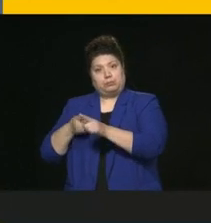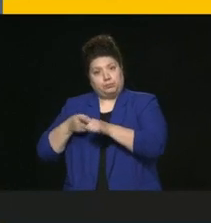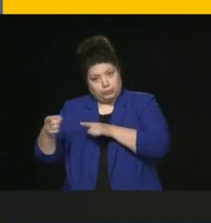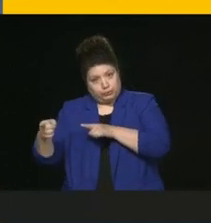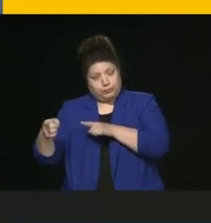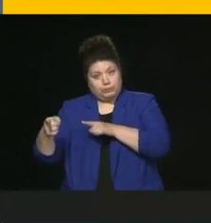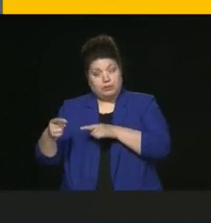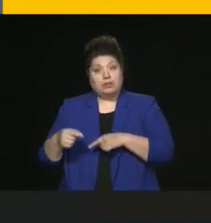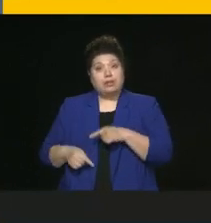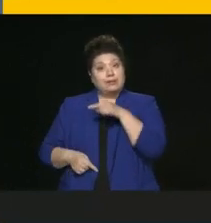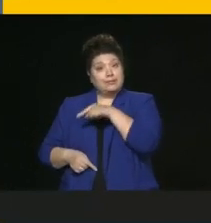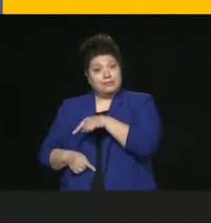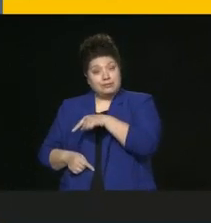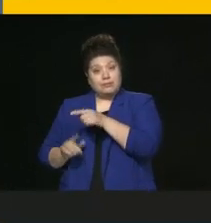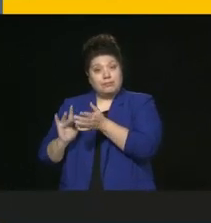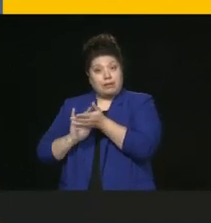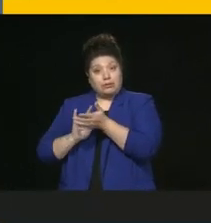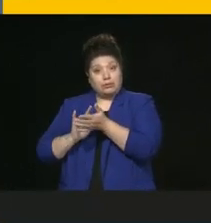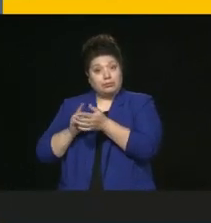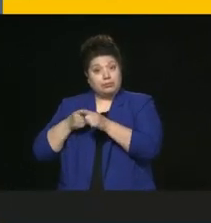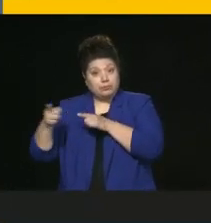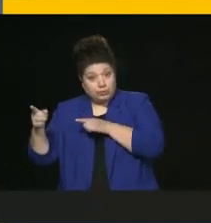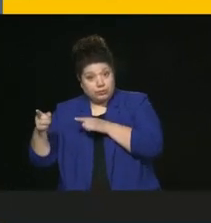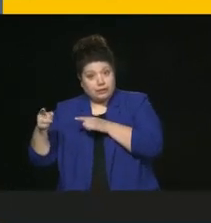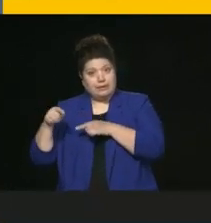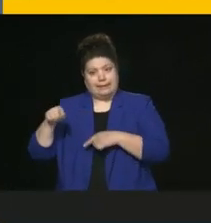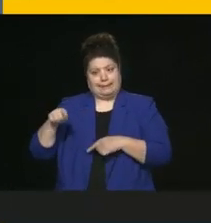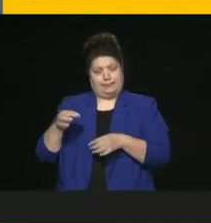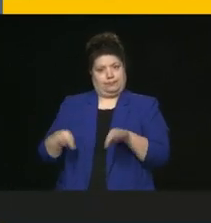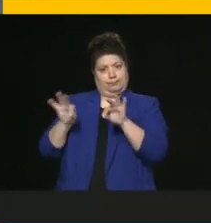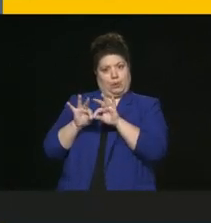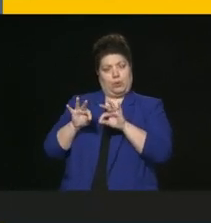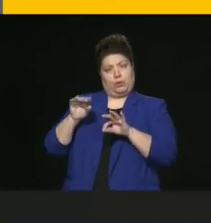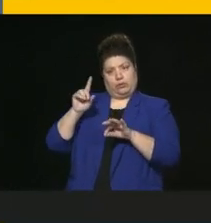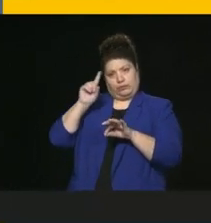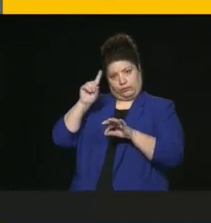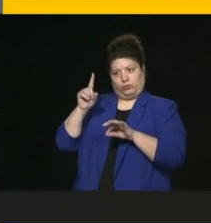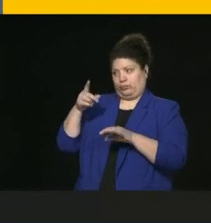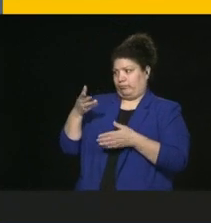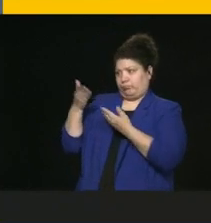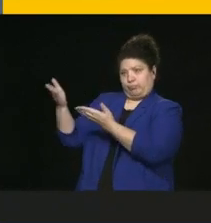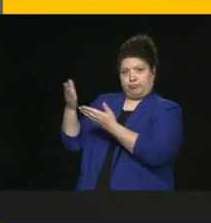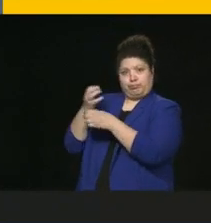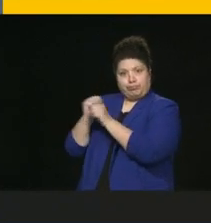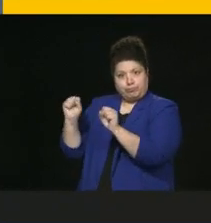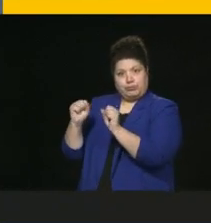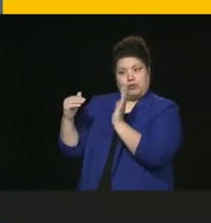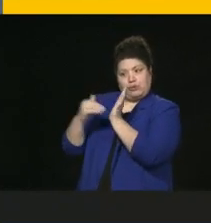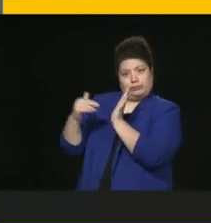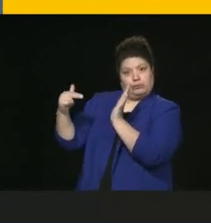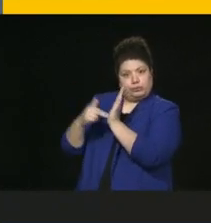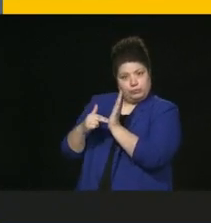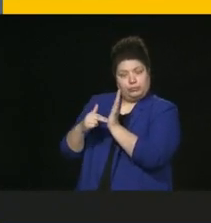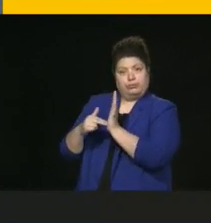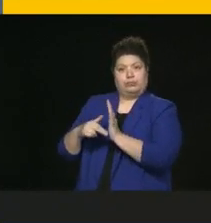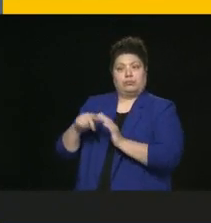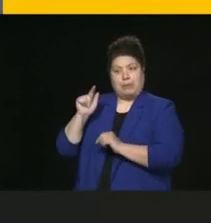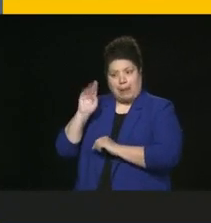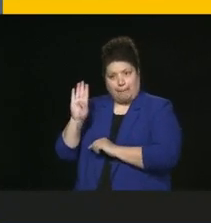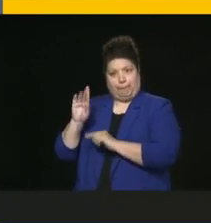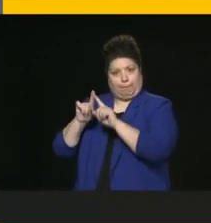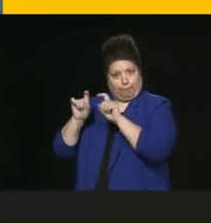MEDICAL MASKS.